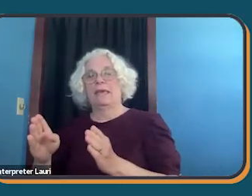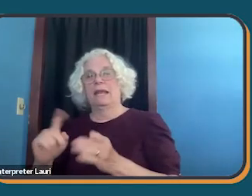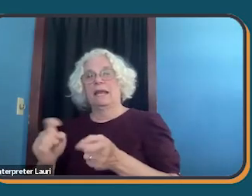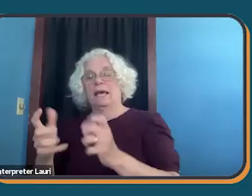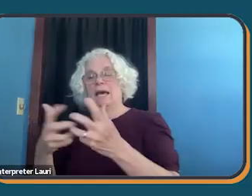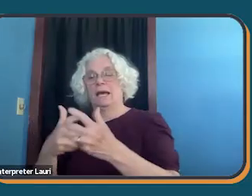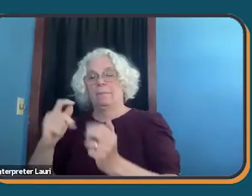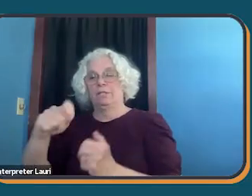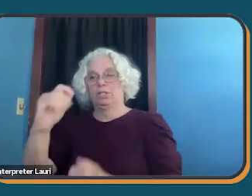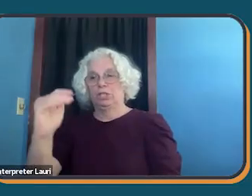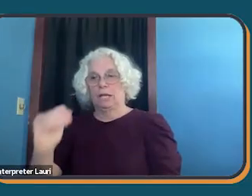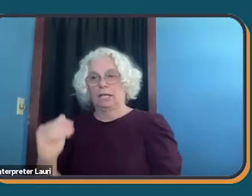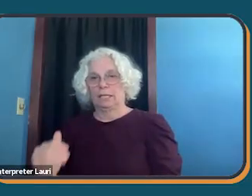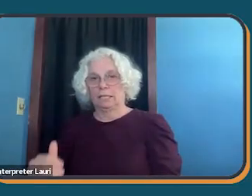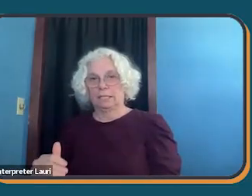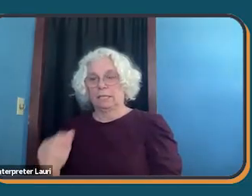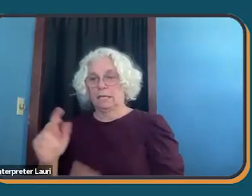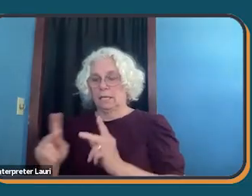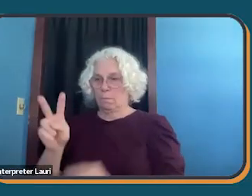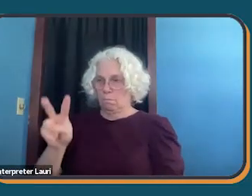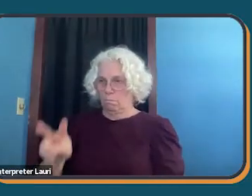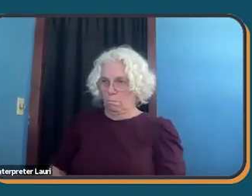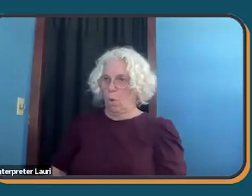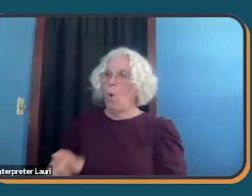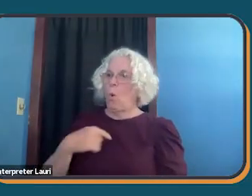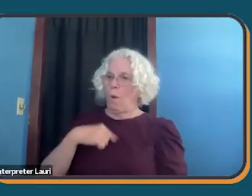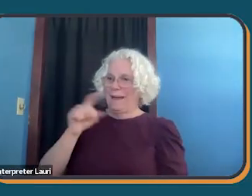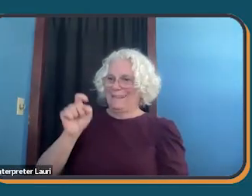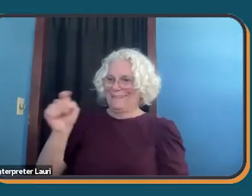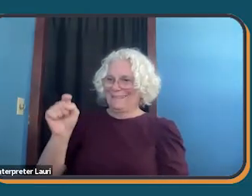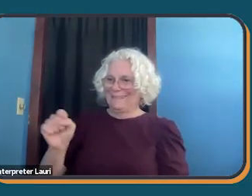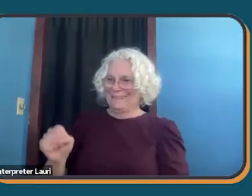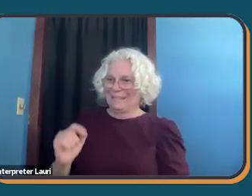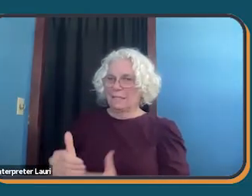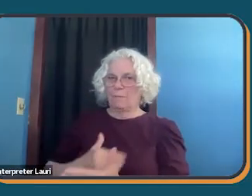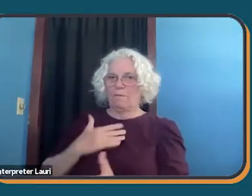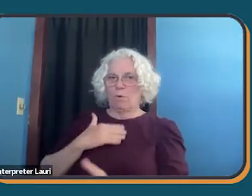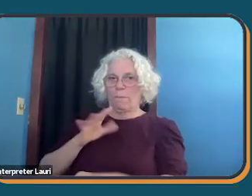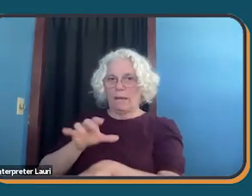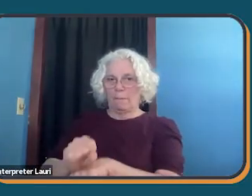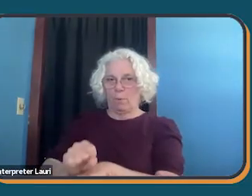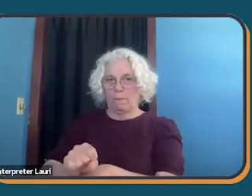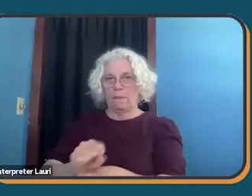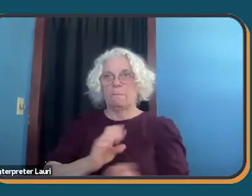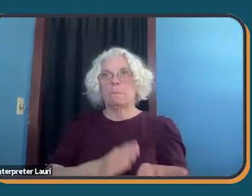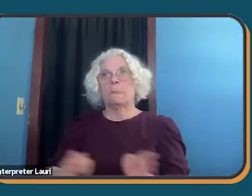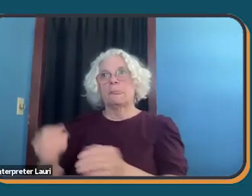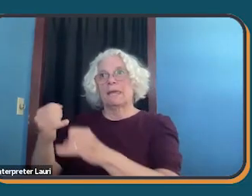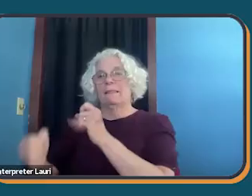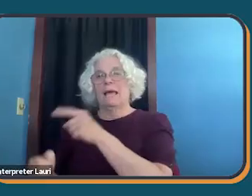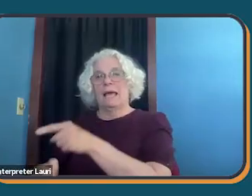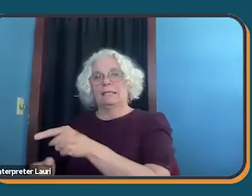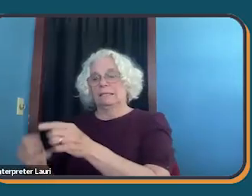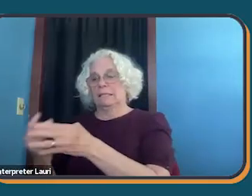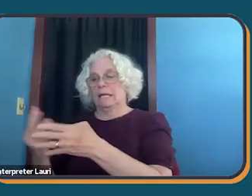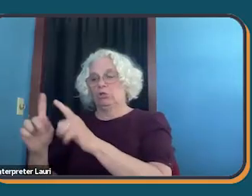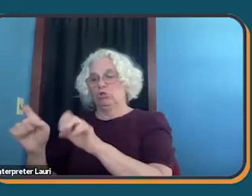identify their specific needs before the appointment. And finally